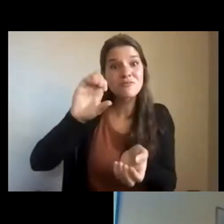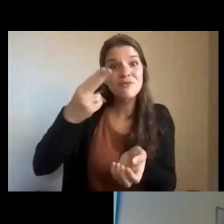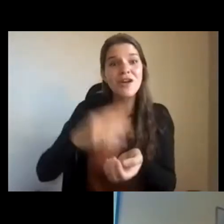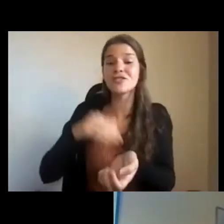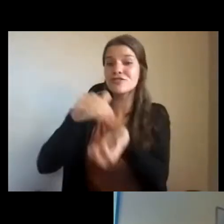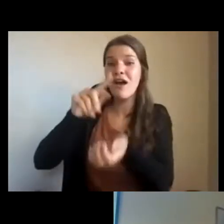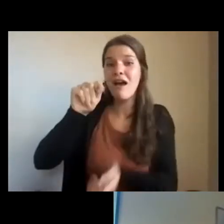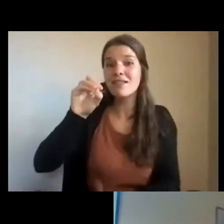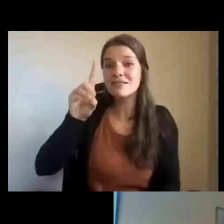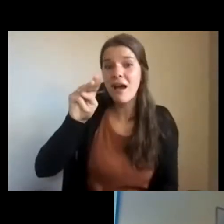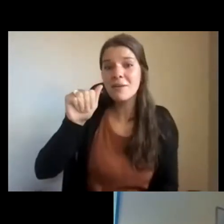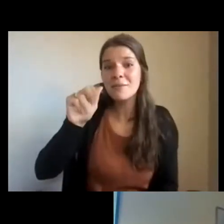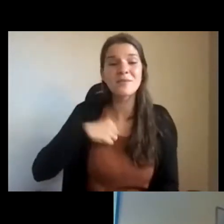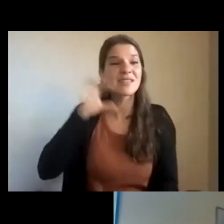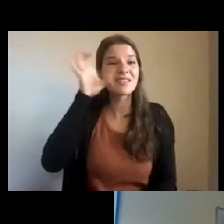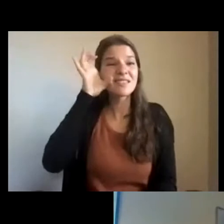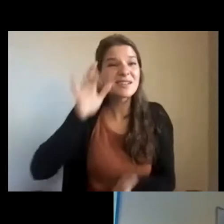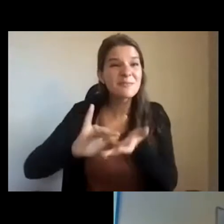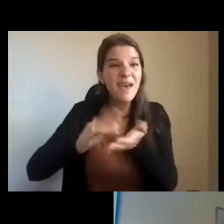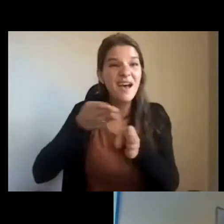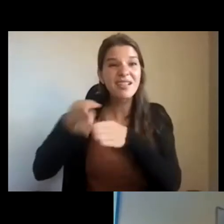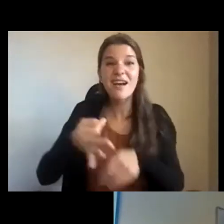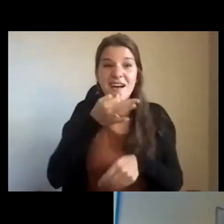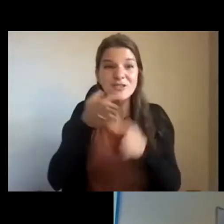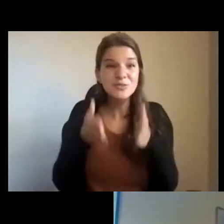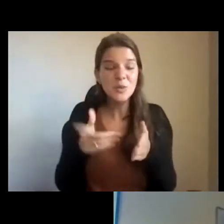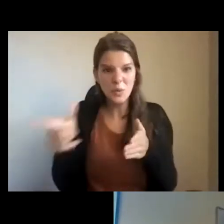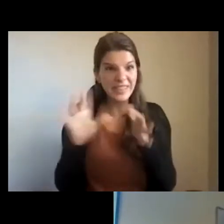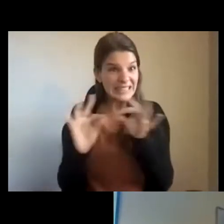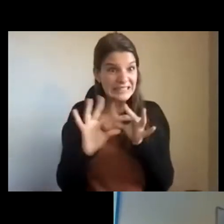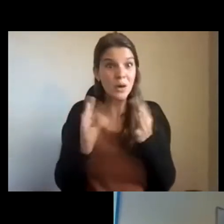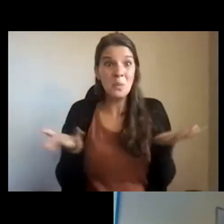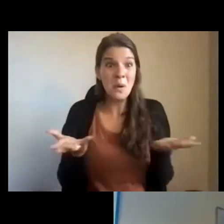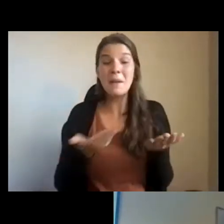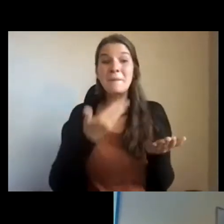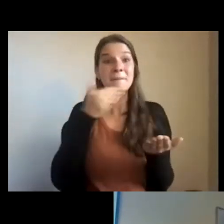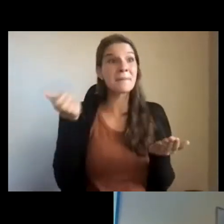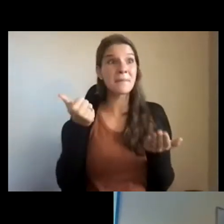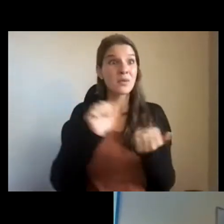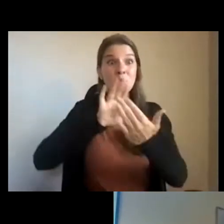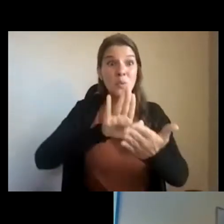we listened to our medical experts who said the best thing we have going for us is the vaccine